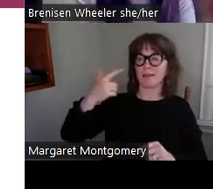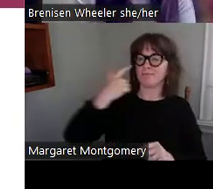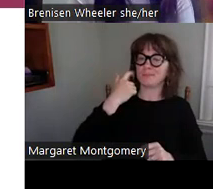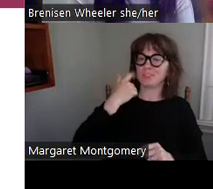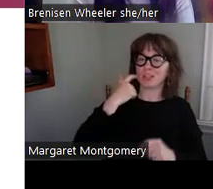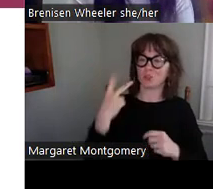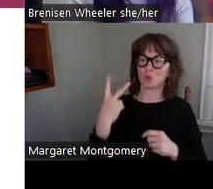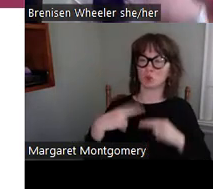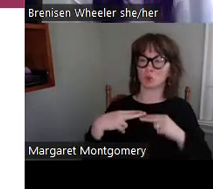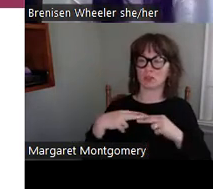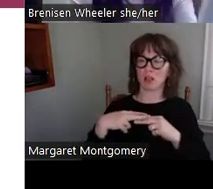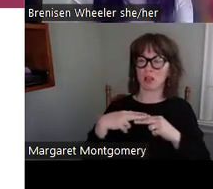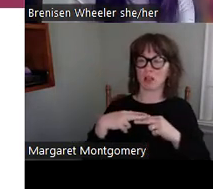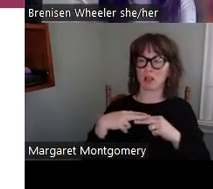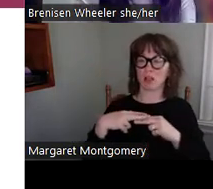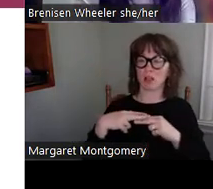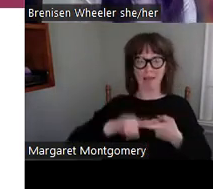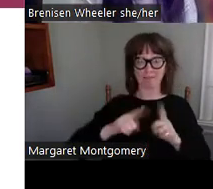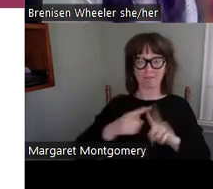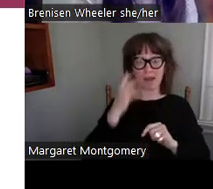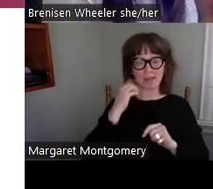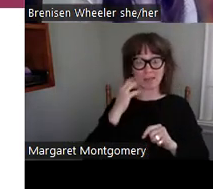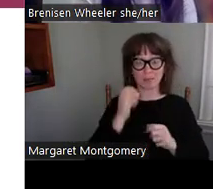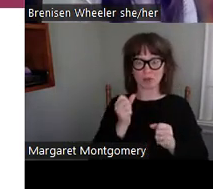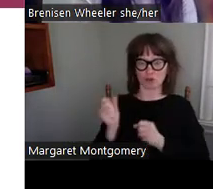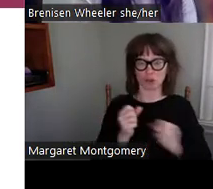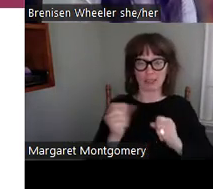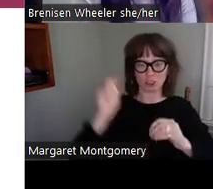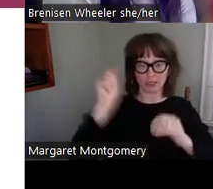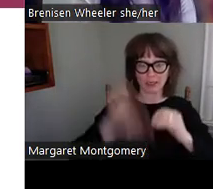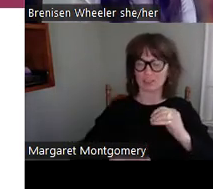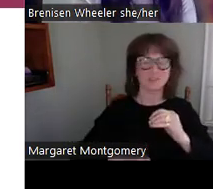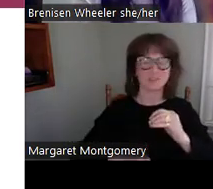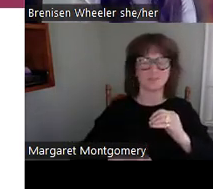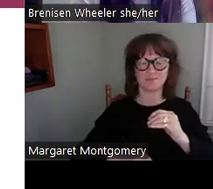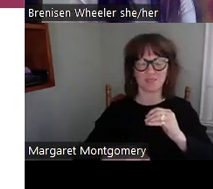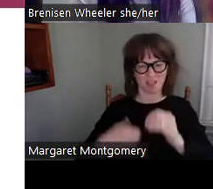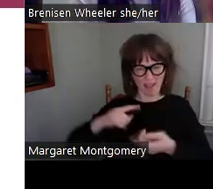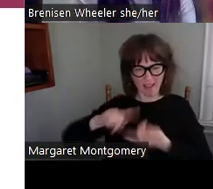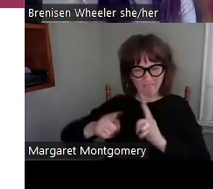that might say, Oh, my friends, relationship is moving really fast and i'm kind of concerned.